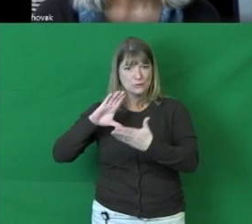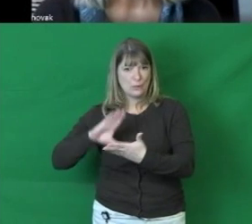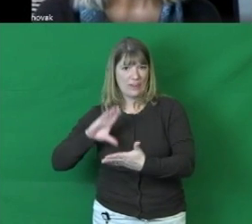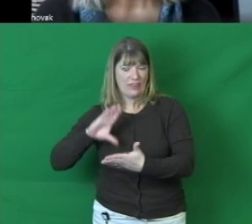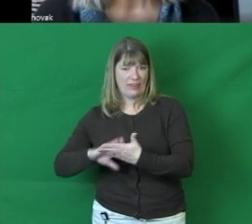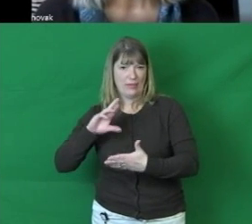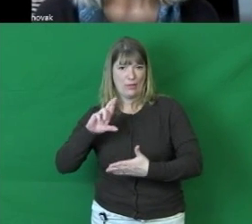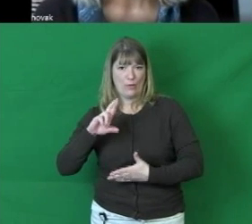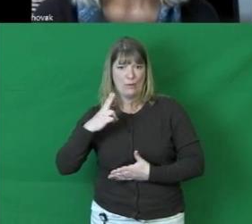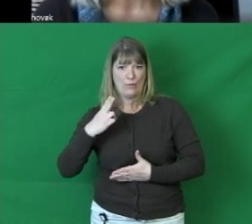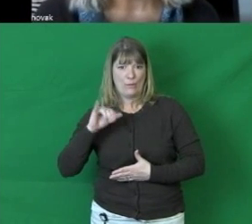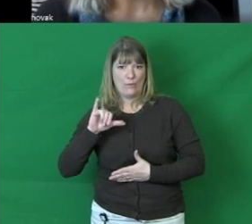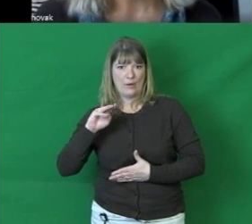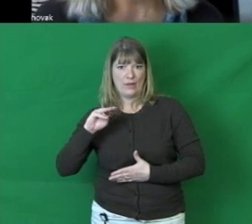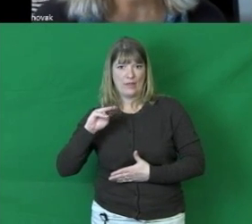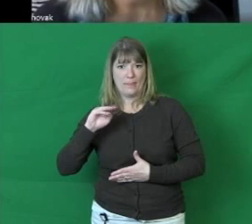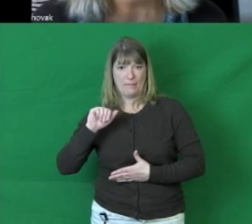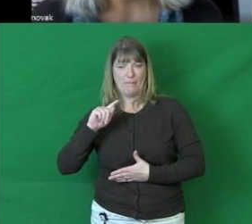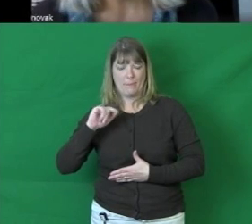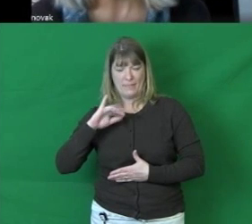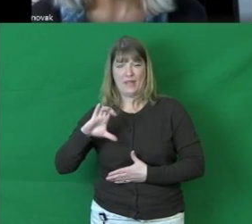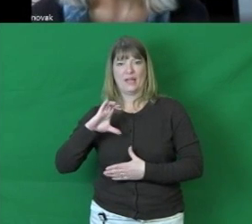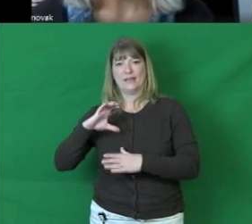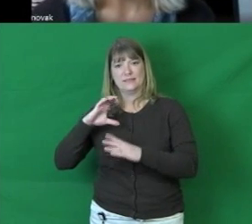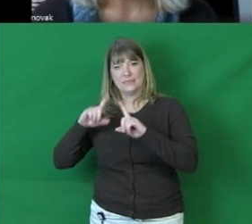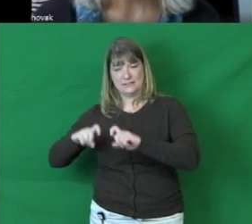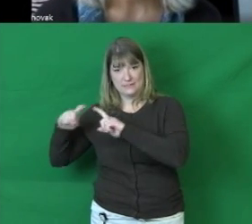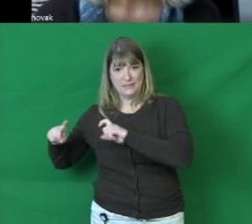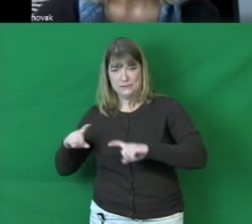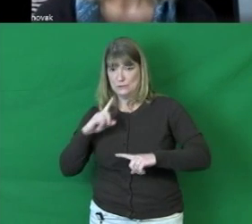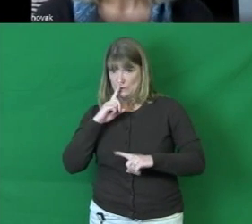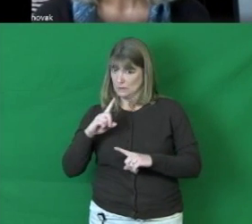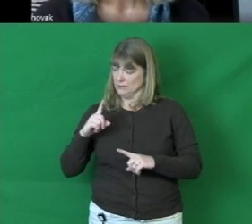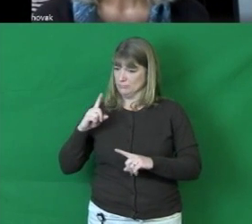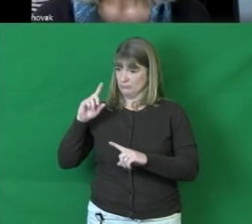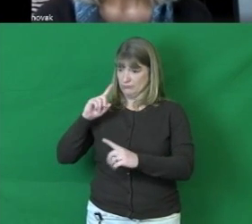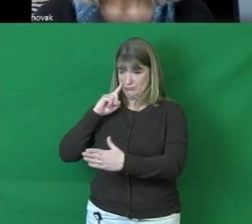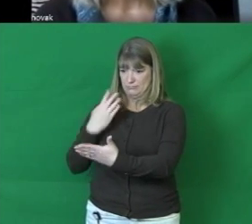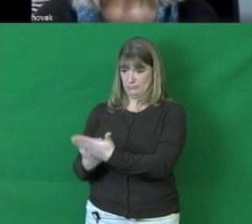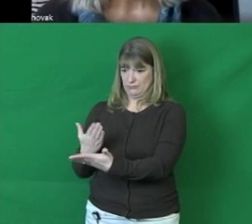So rhythmic tends to be very salient for the Deaf population.